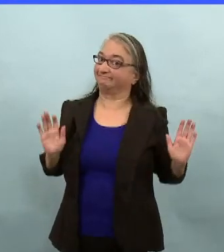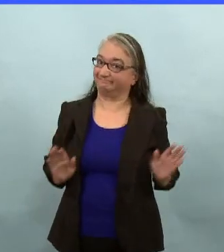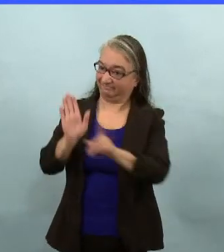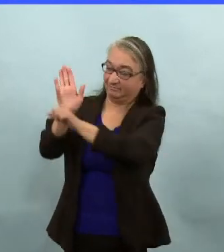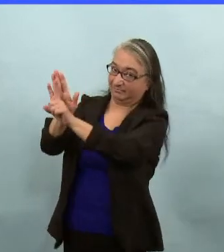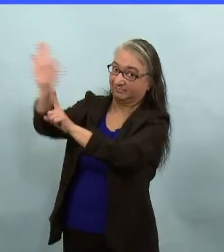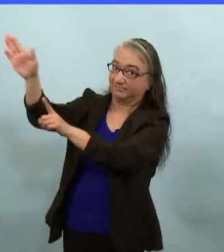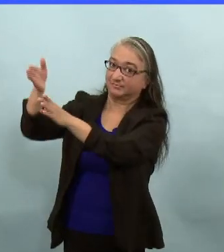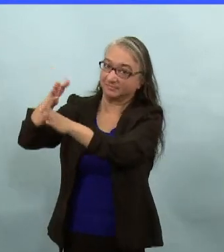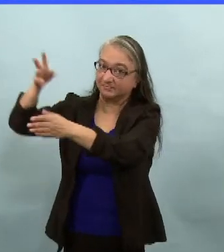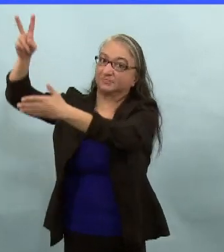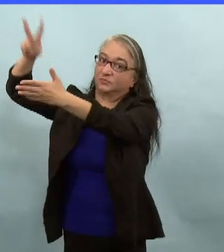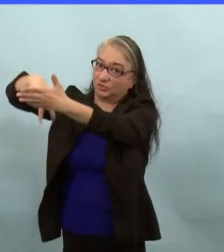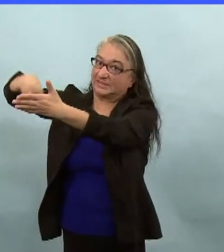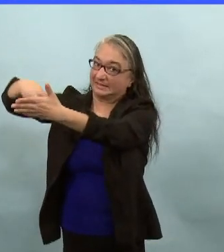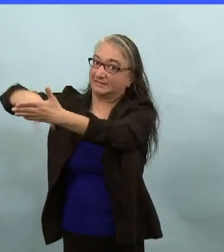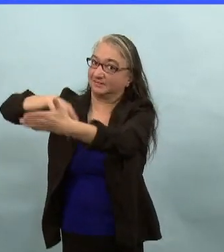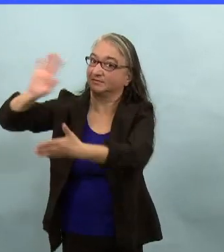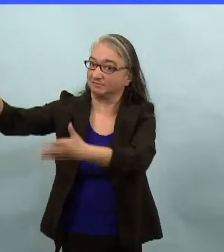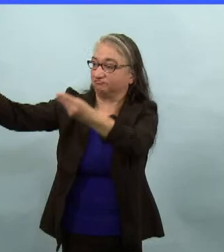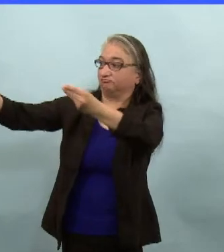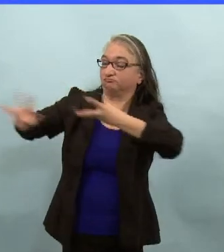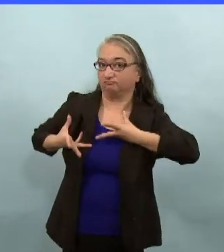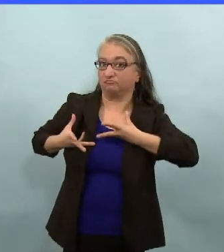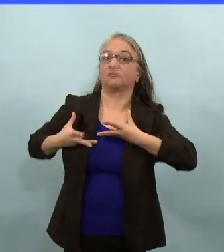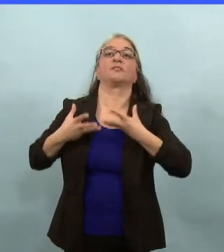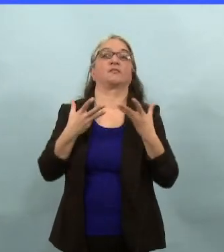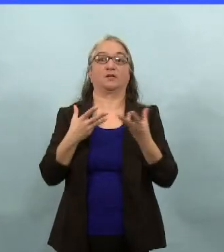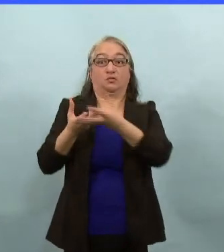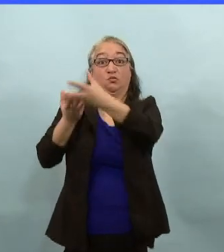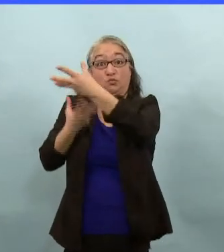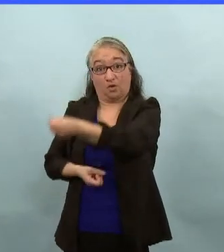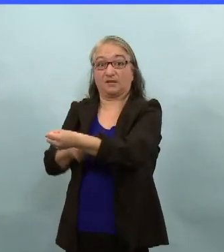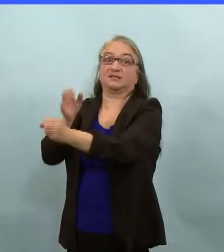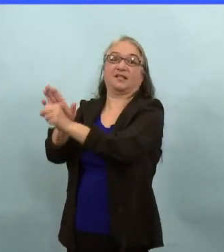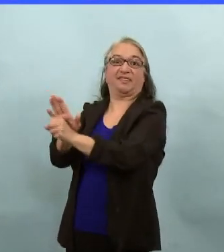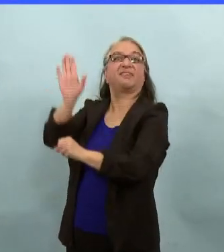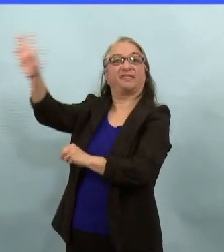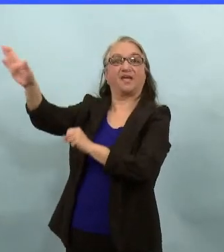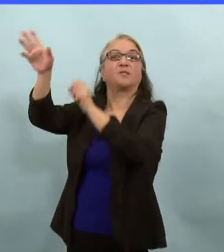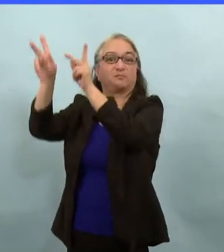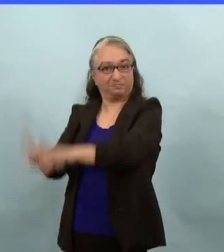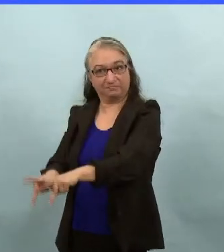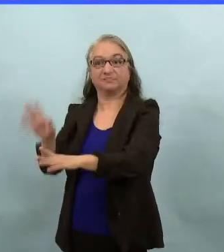analysis and we have to trust their judgment as physicians and as medical leadership in the system